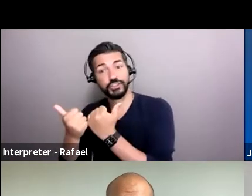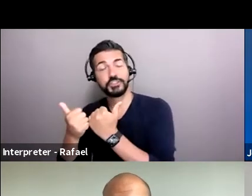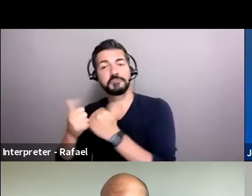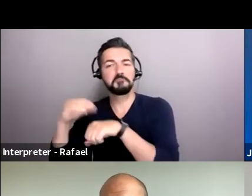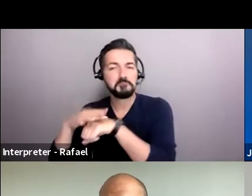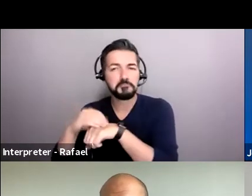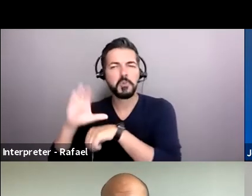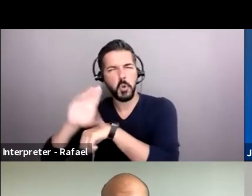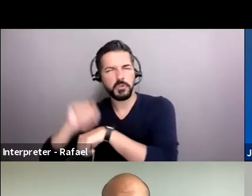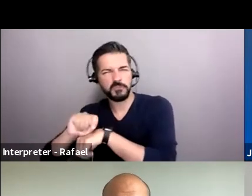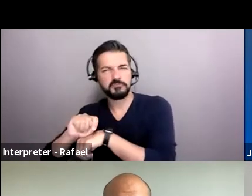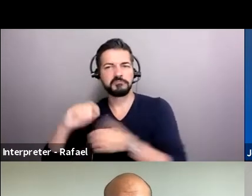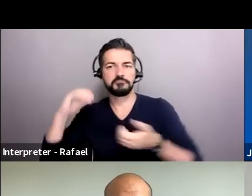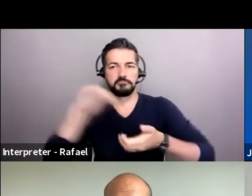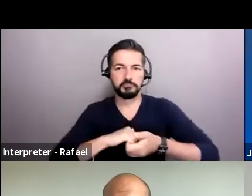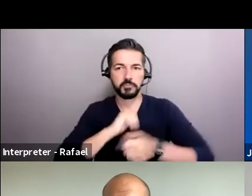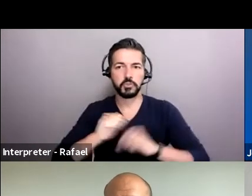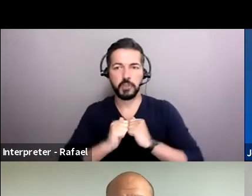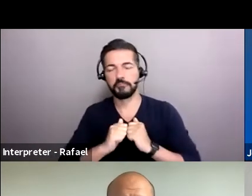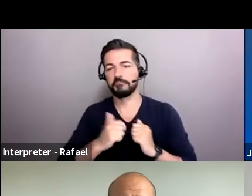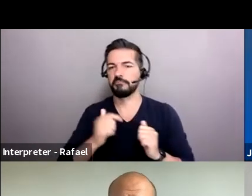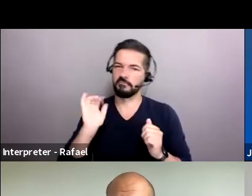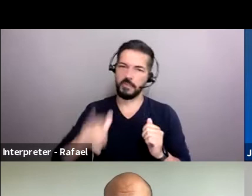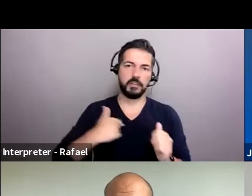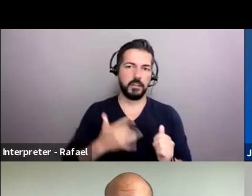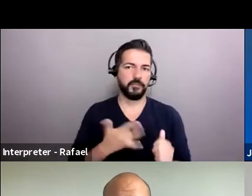work hand in hand, I really strongly believe that that's the best approach.